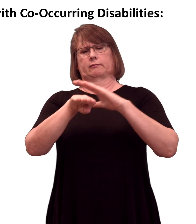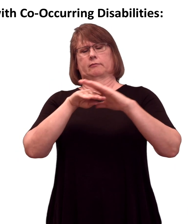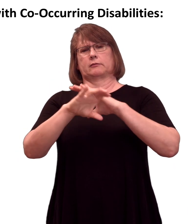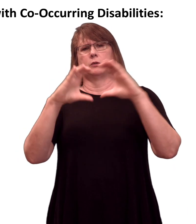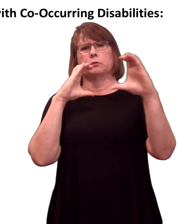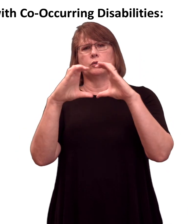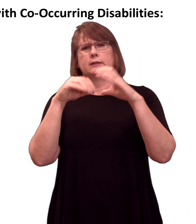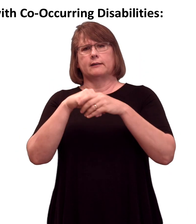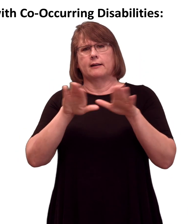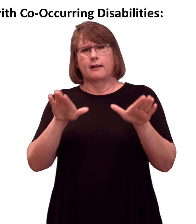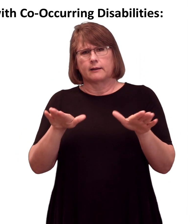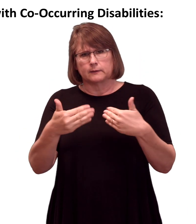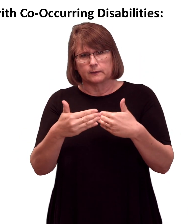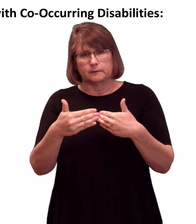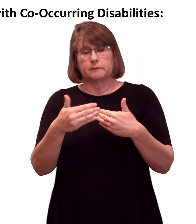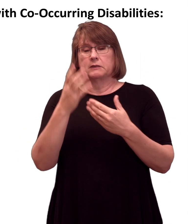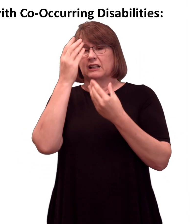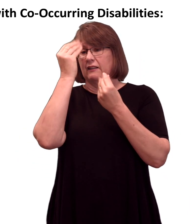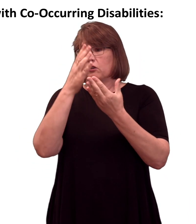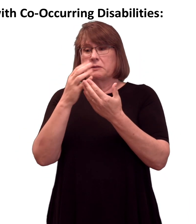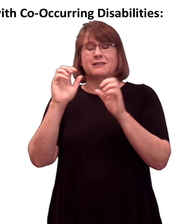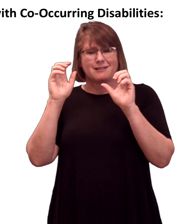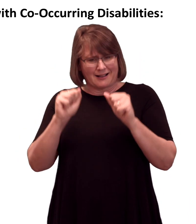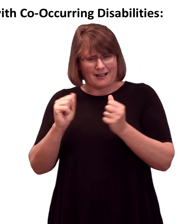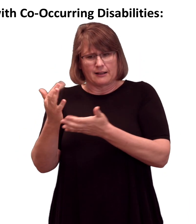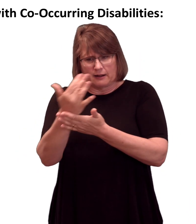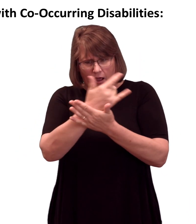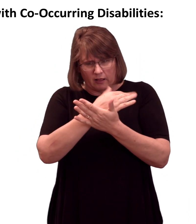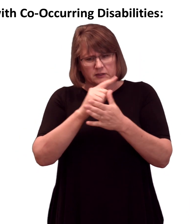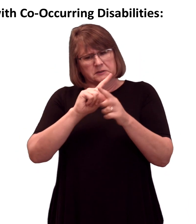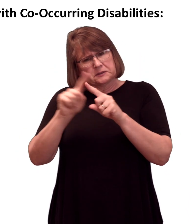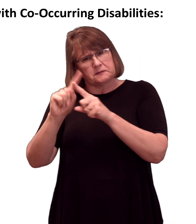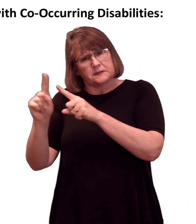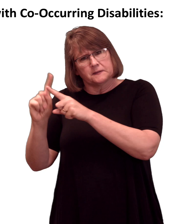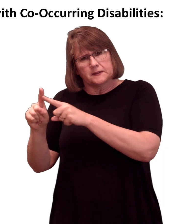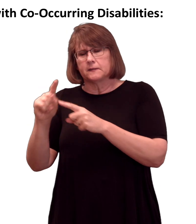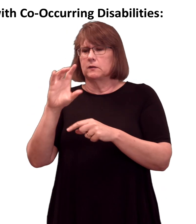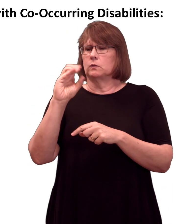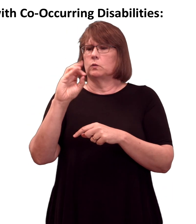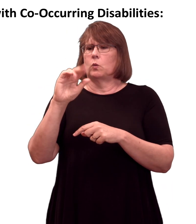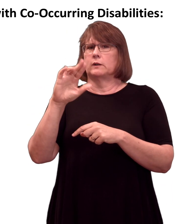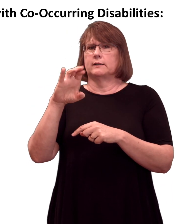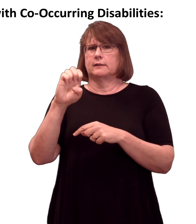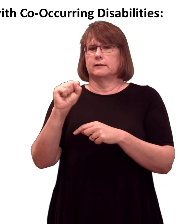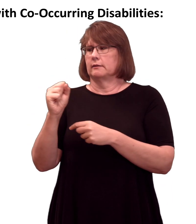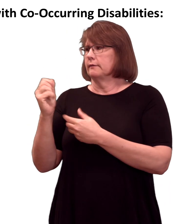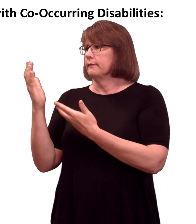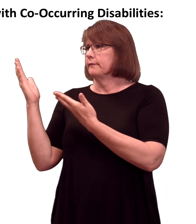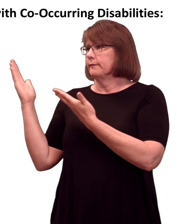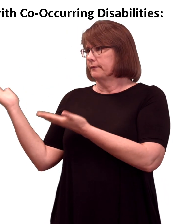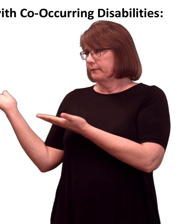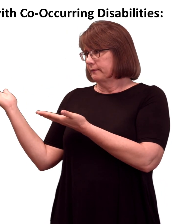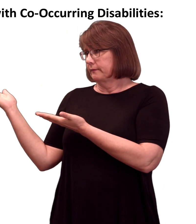communication in the classroom. Information can be gathered from several sources.